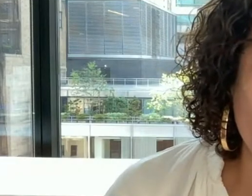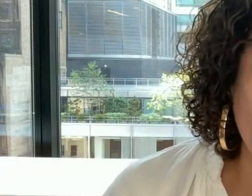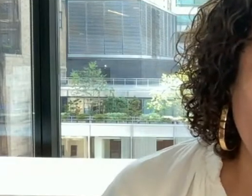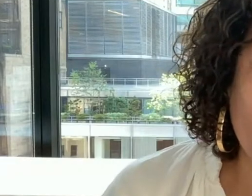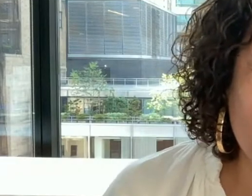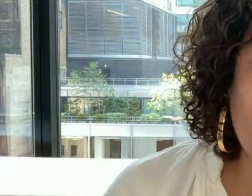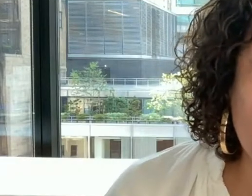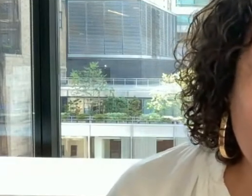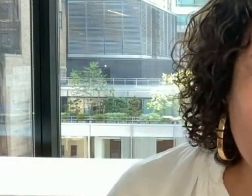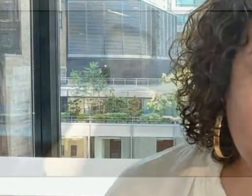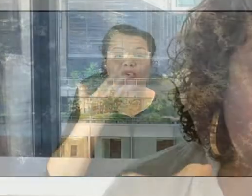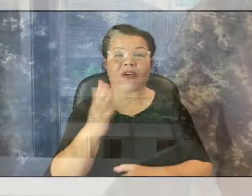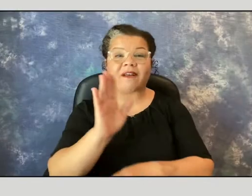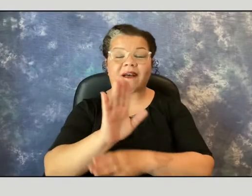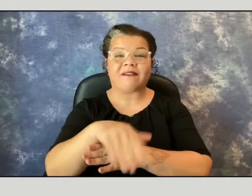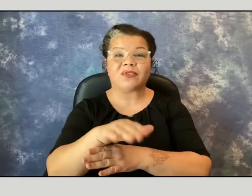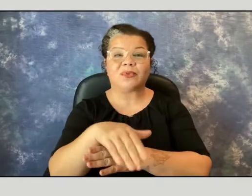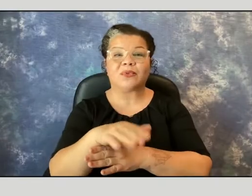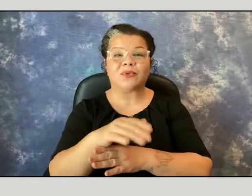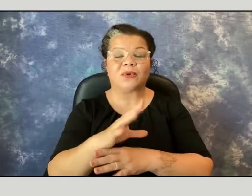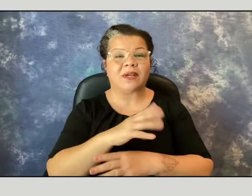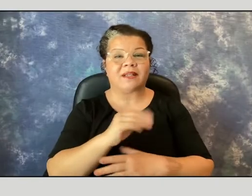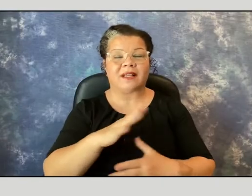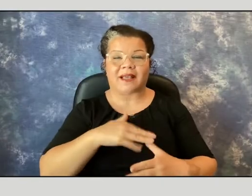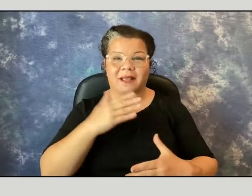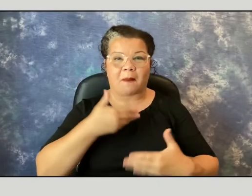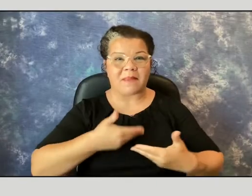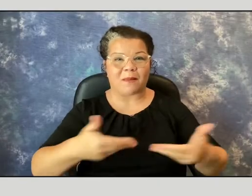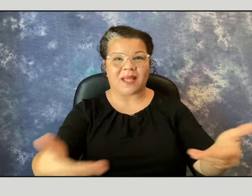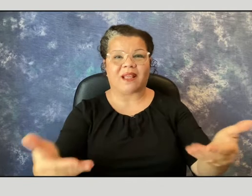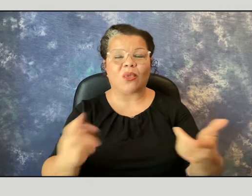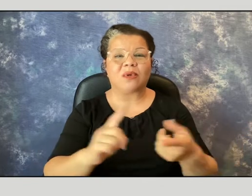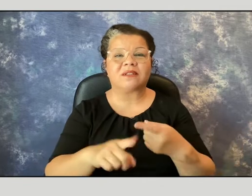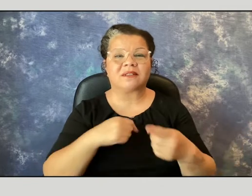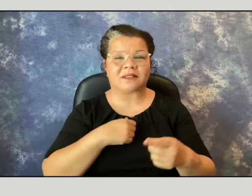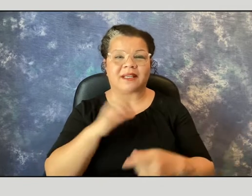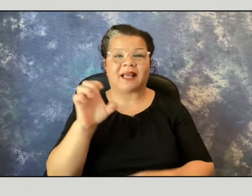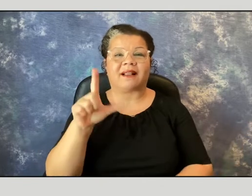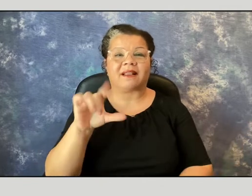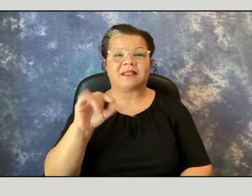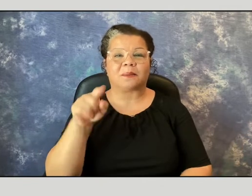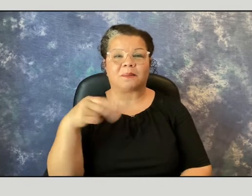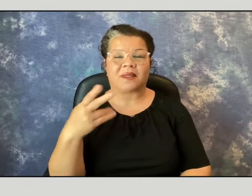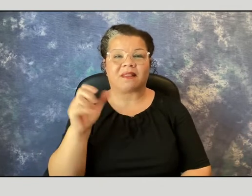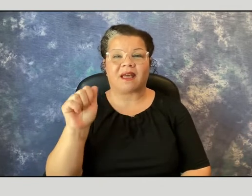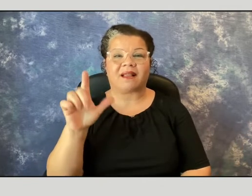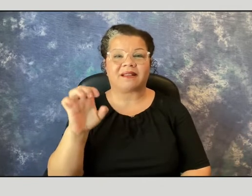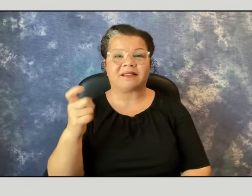Good afternoon and bienvenidos. I am Elizabeth Alexander, president of the Mellon Foundation,